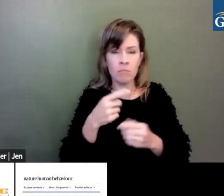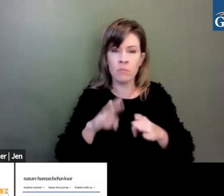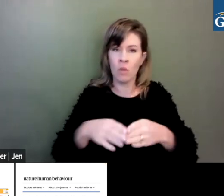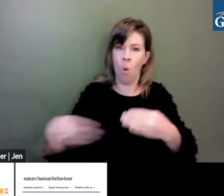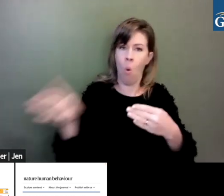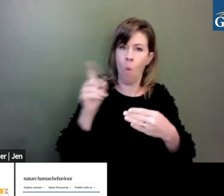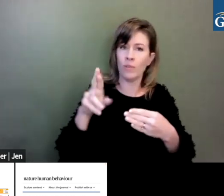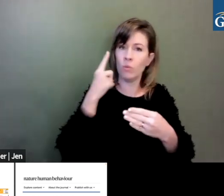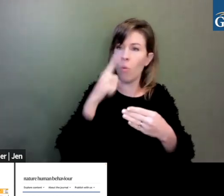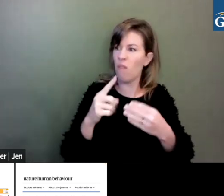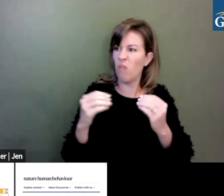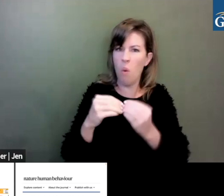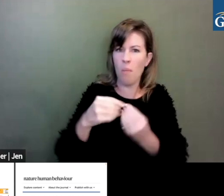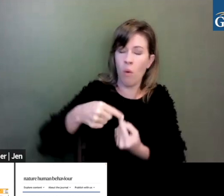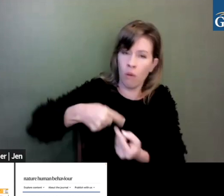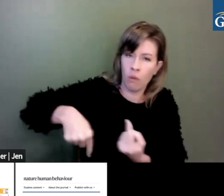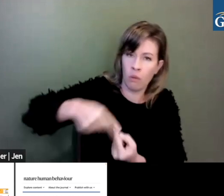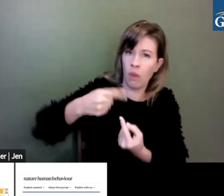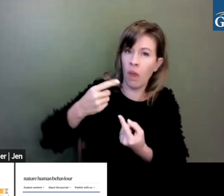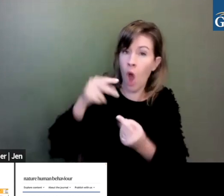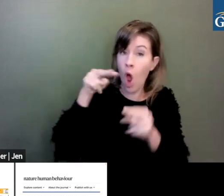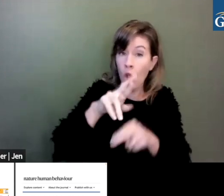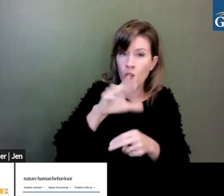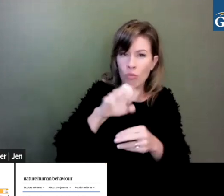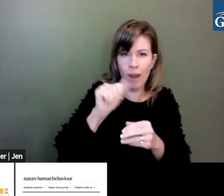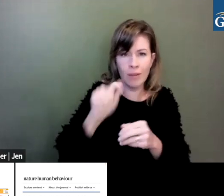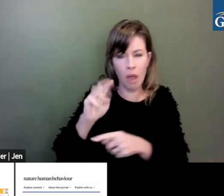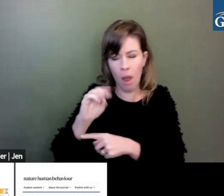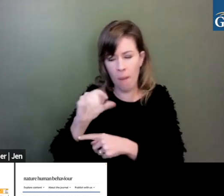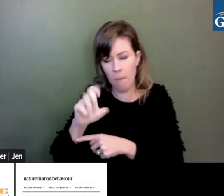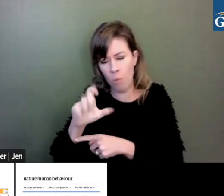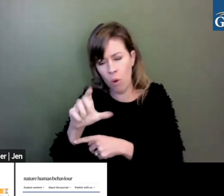molecularization of race, according to anthropologist